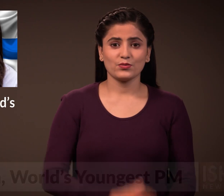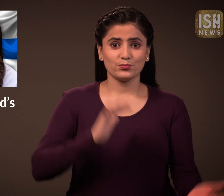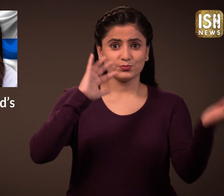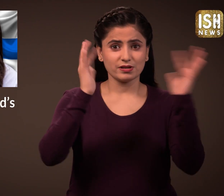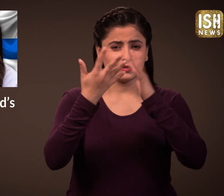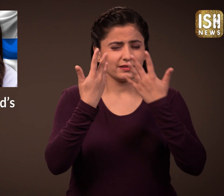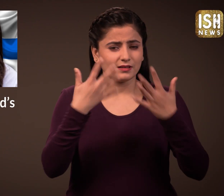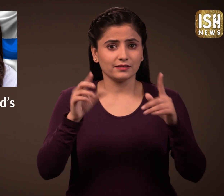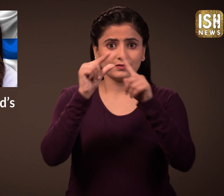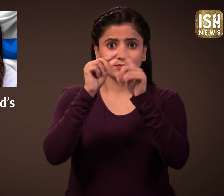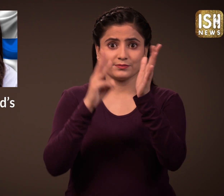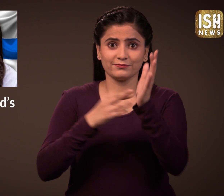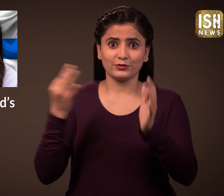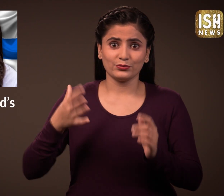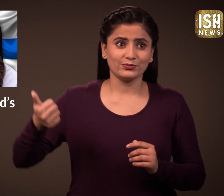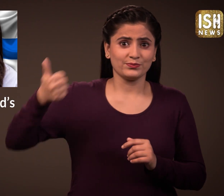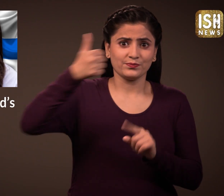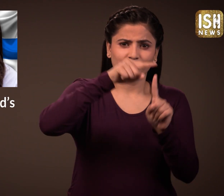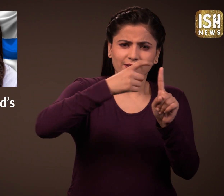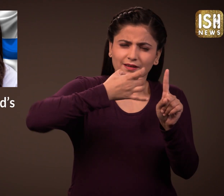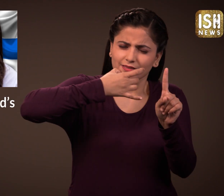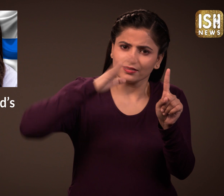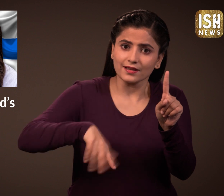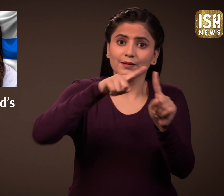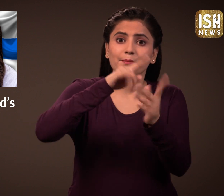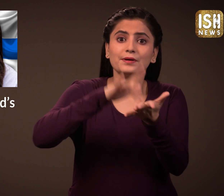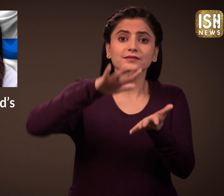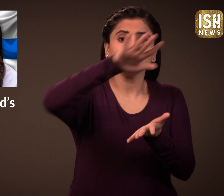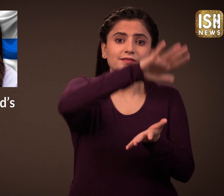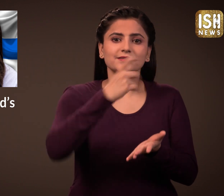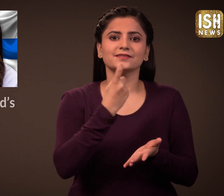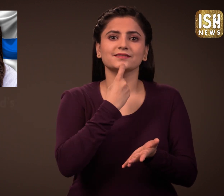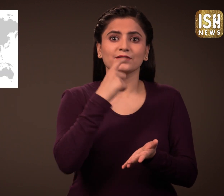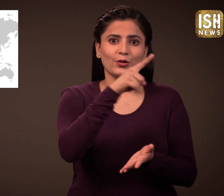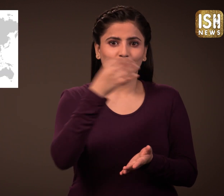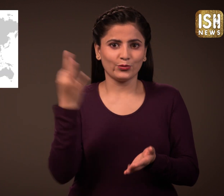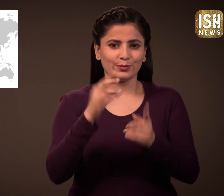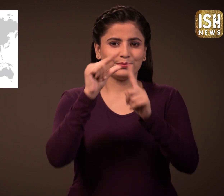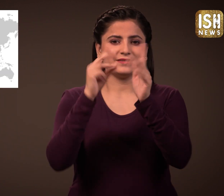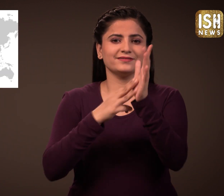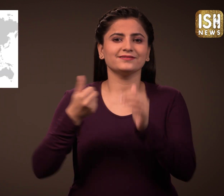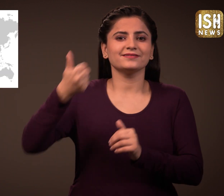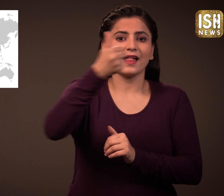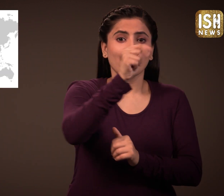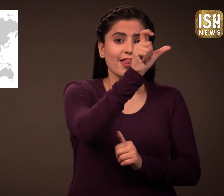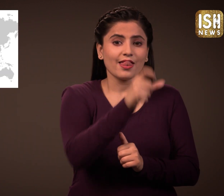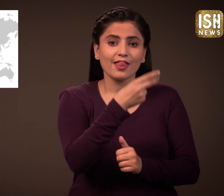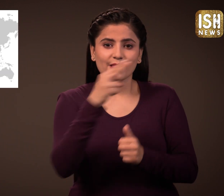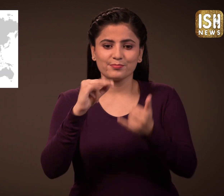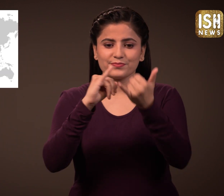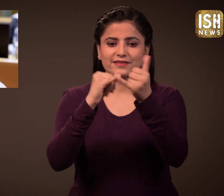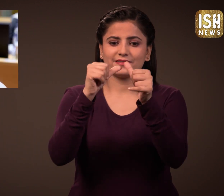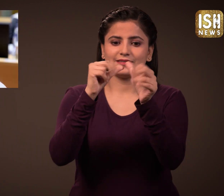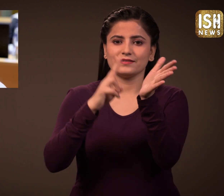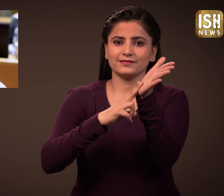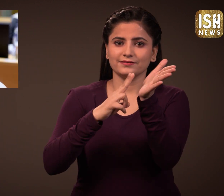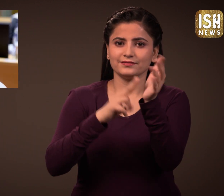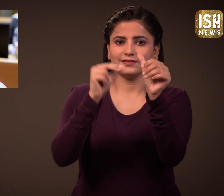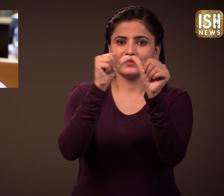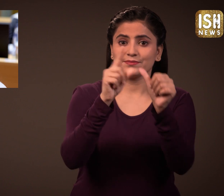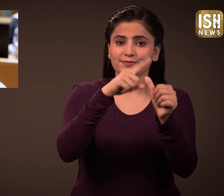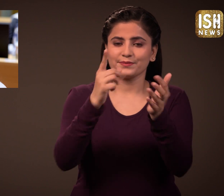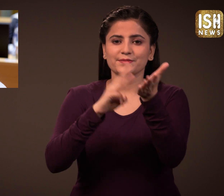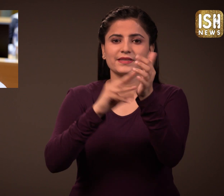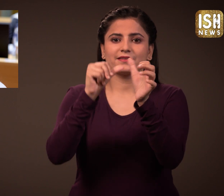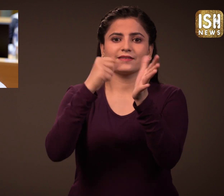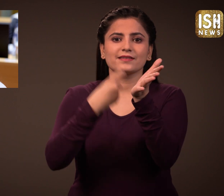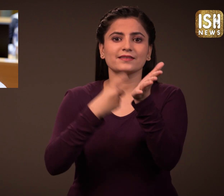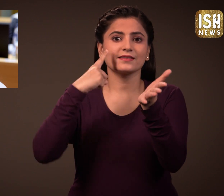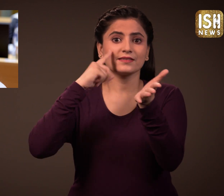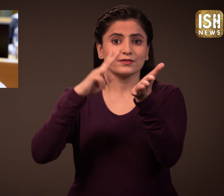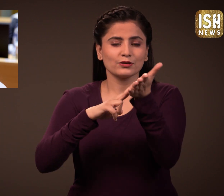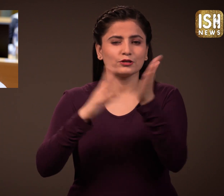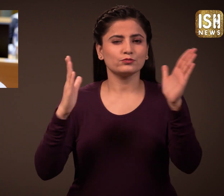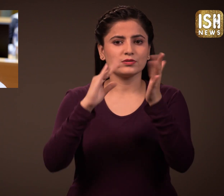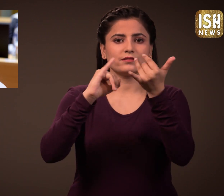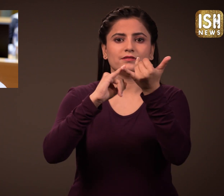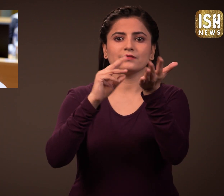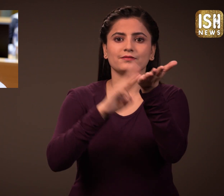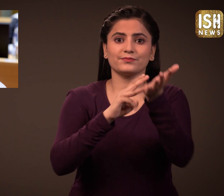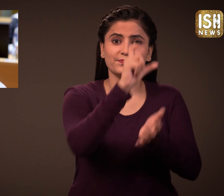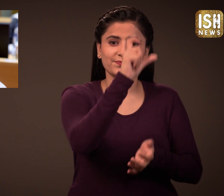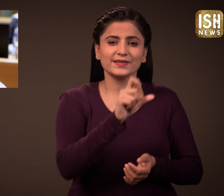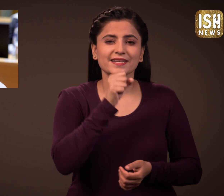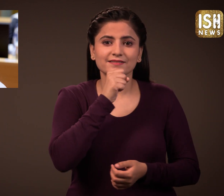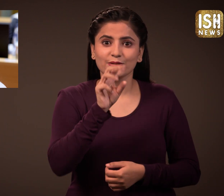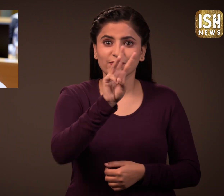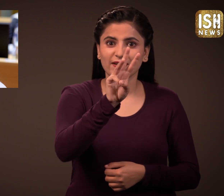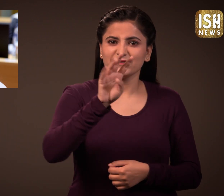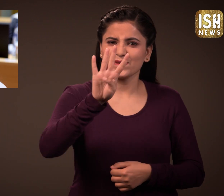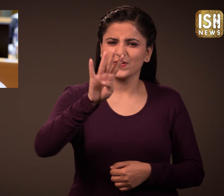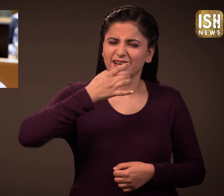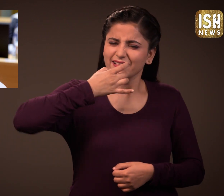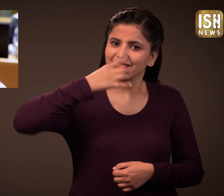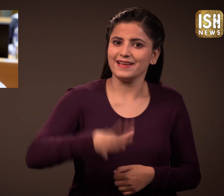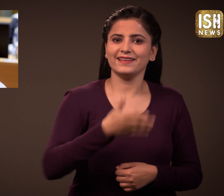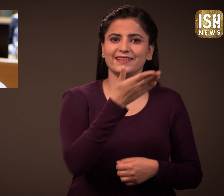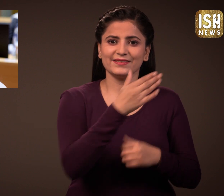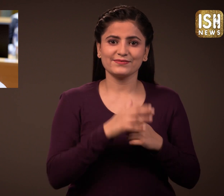Finland's new Prime Minister, Sanna Marin is the world’s youngest PM. She is just 34 years old.